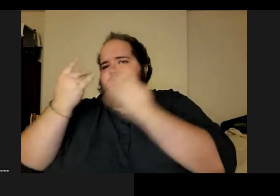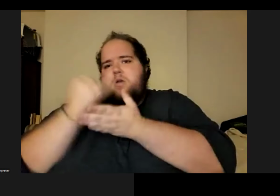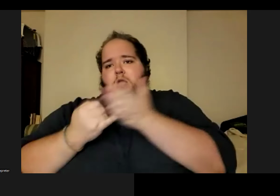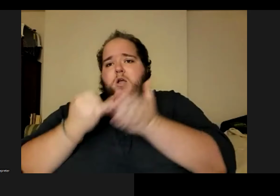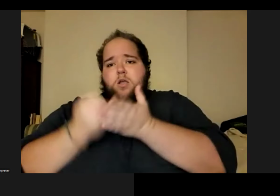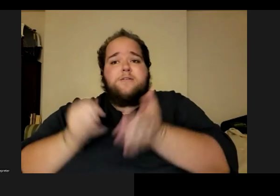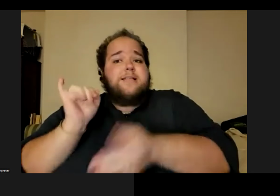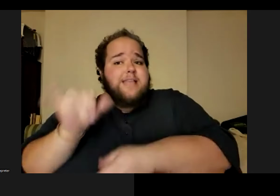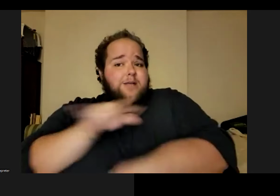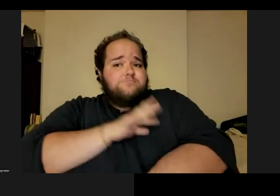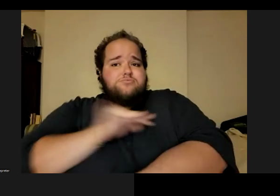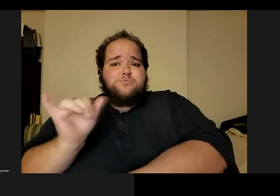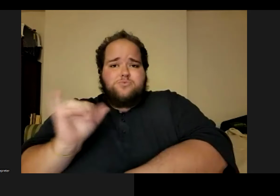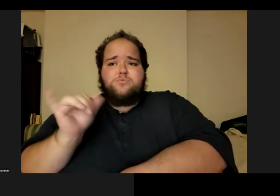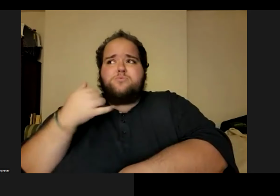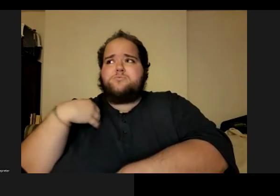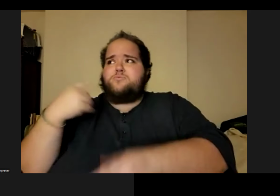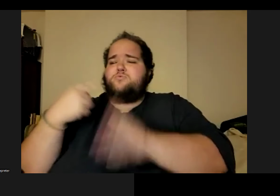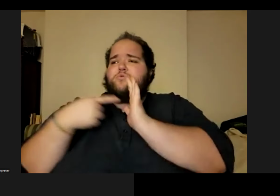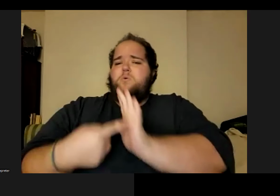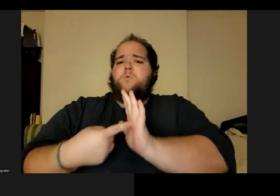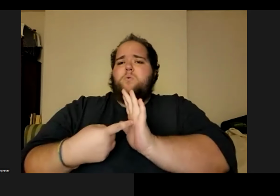because you can kind of highlight like where you're going with your